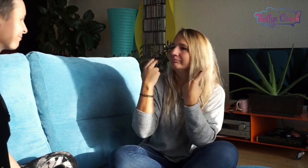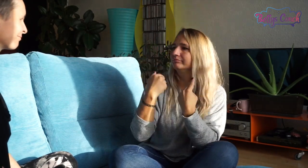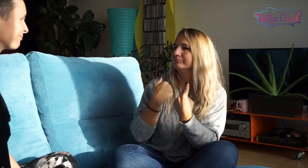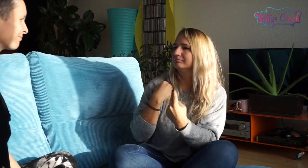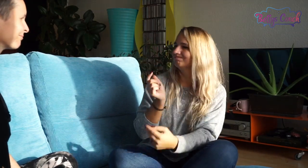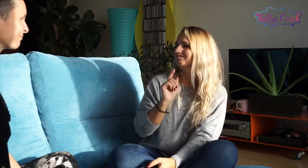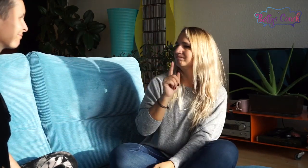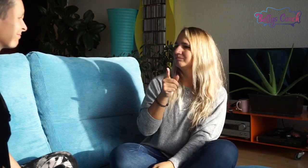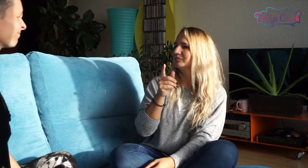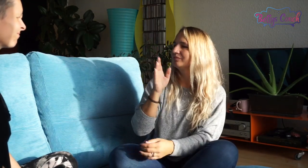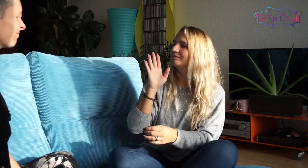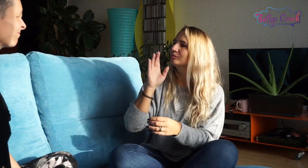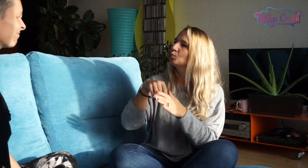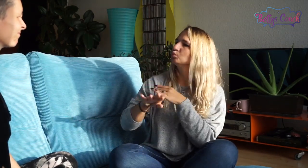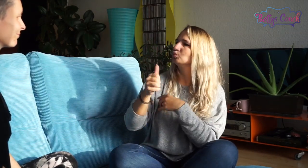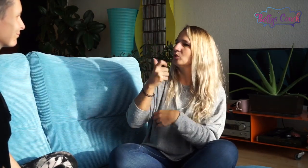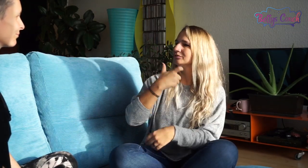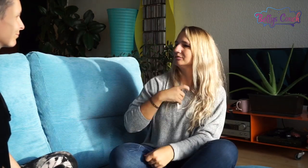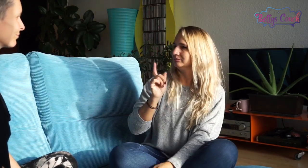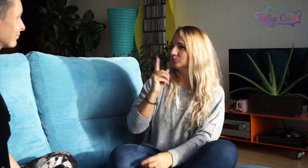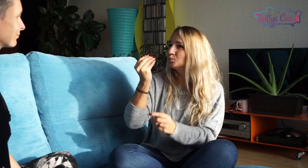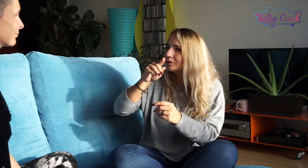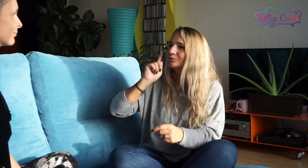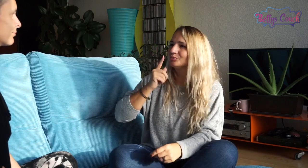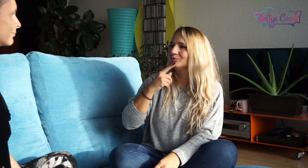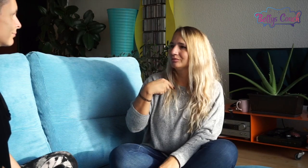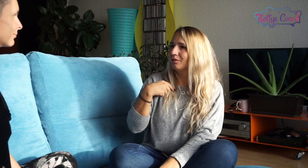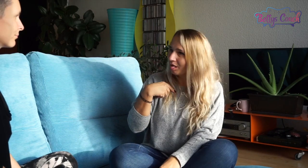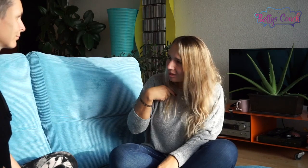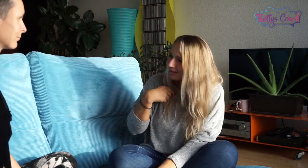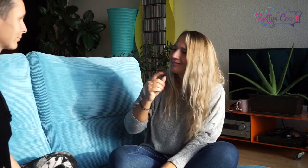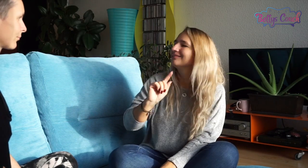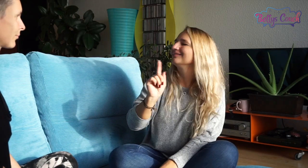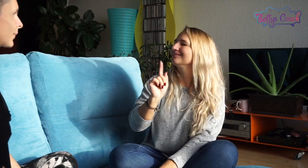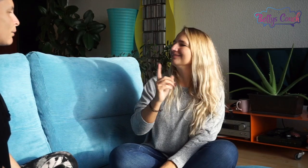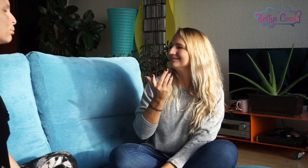I shouldn't be underestimated, not even as a deaf woman. Often the surprise is great.